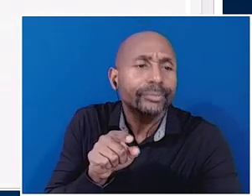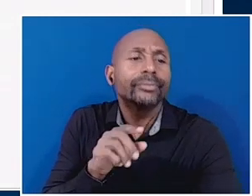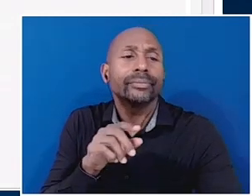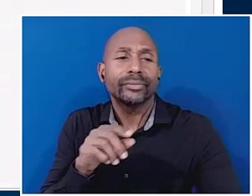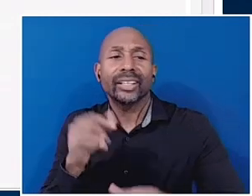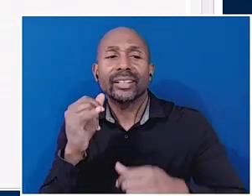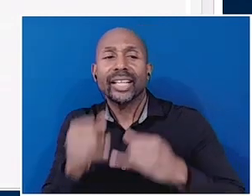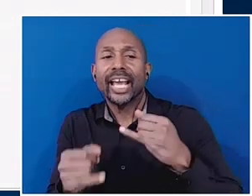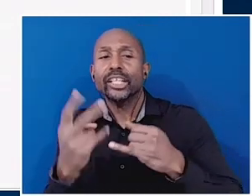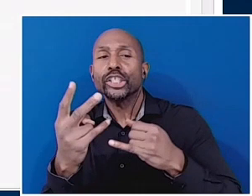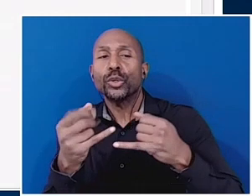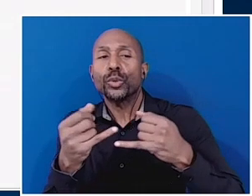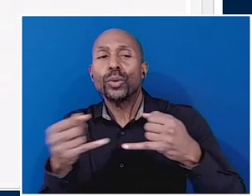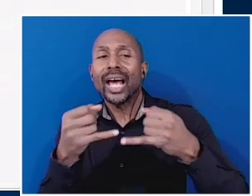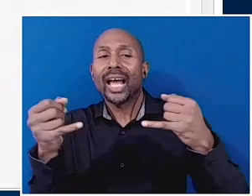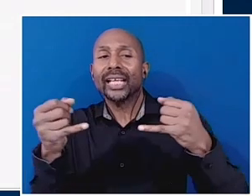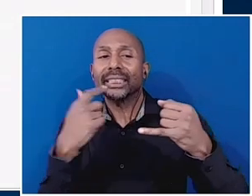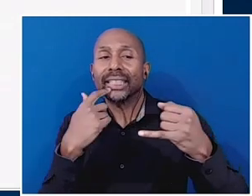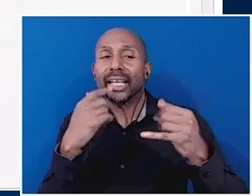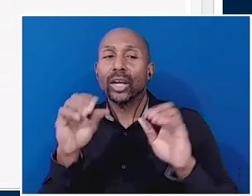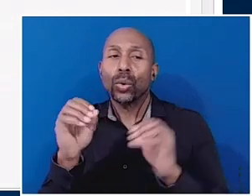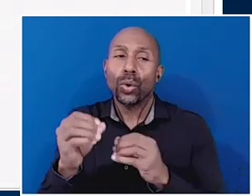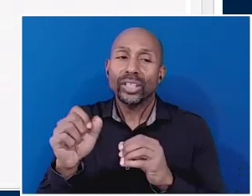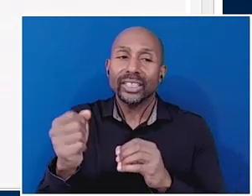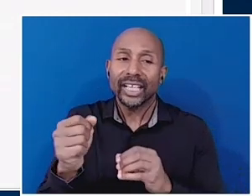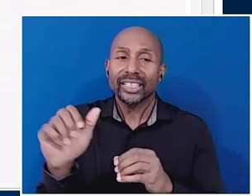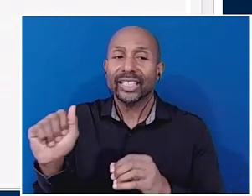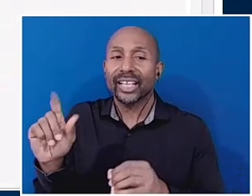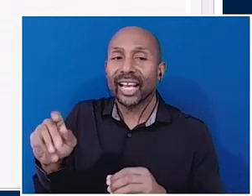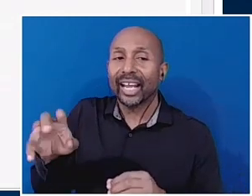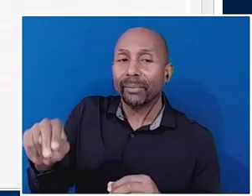the portion of the program provided under the arrangement.